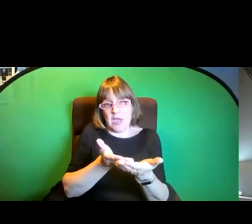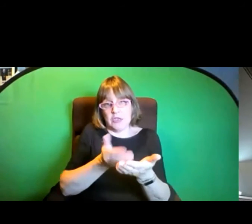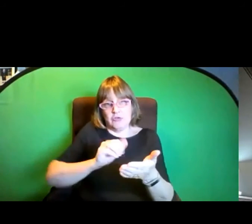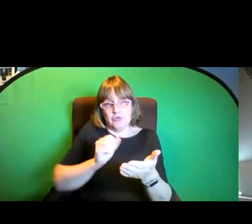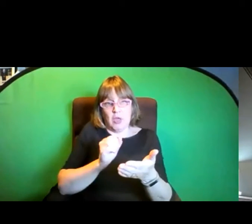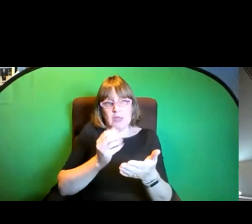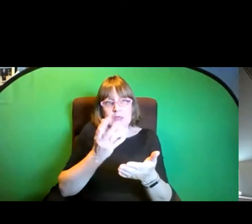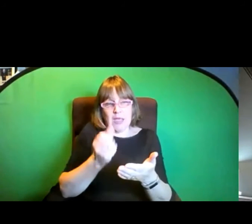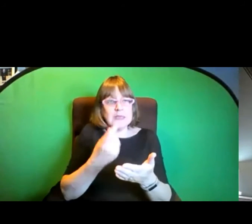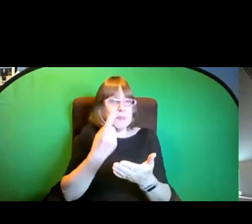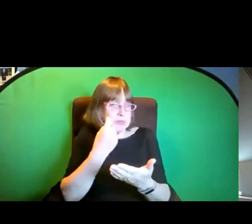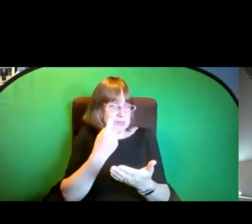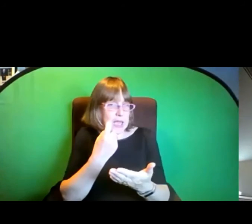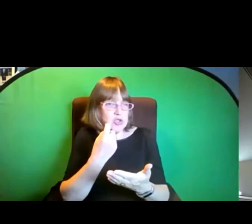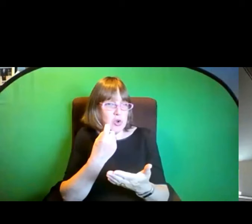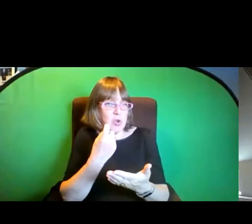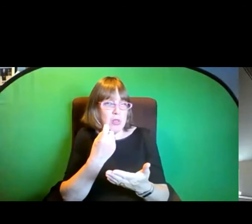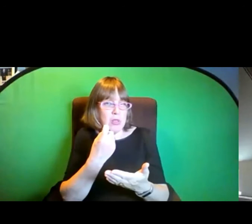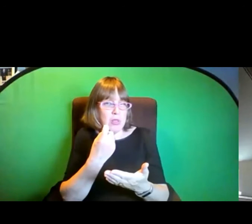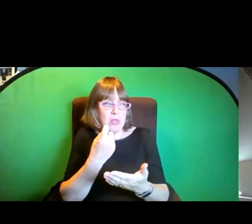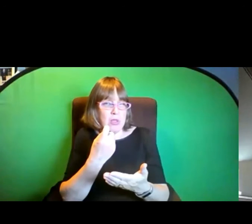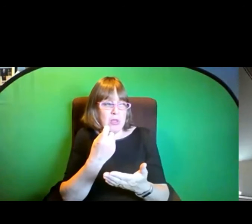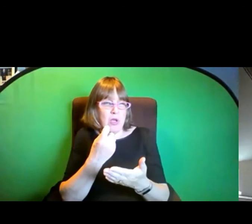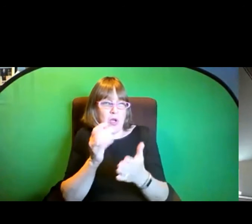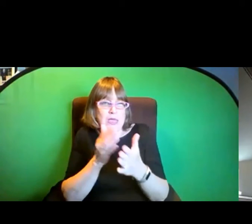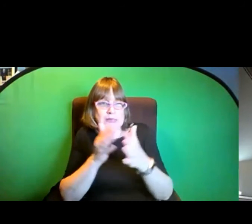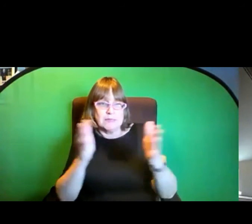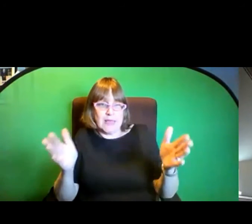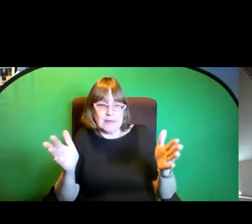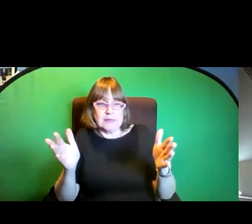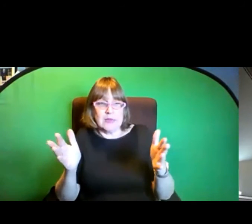potential there whether it's in terms of expanding organic farming, shifting